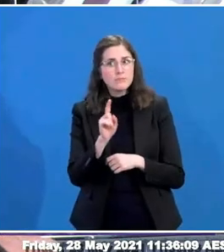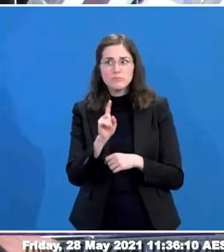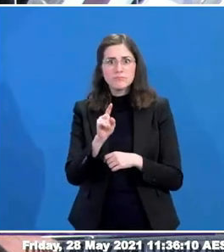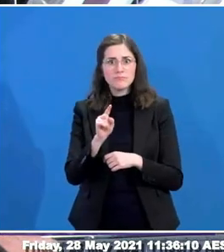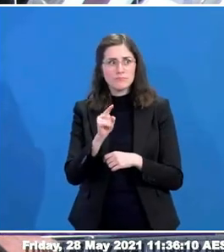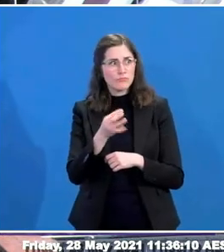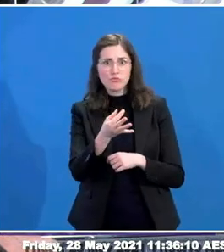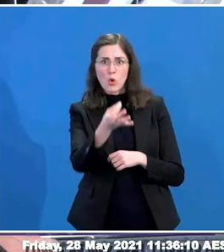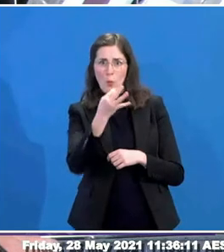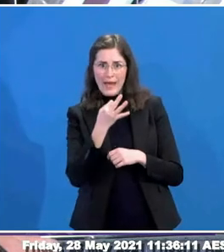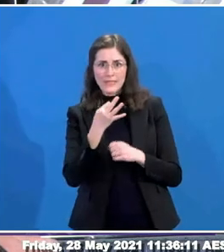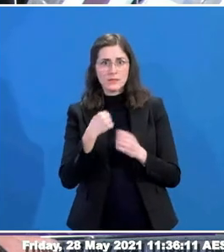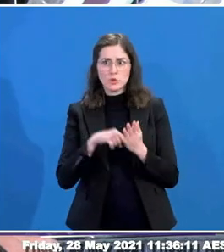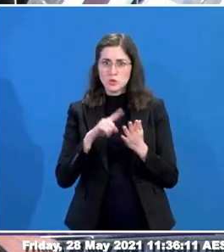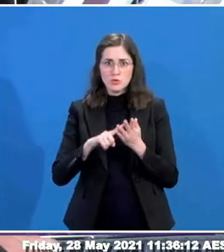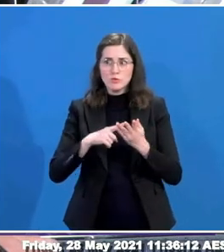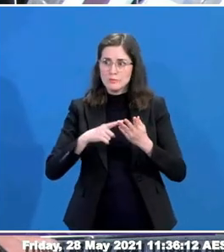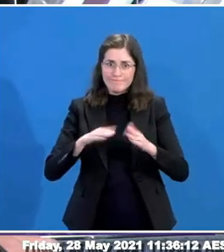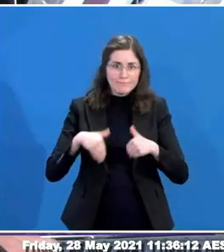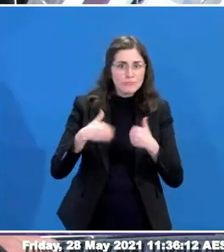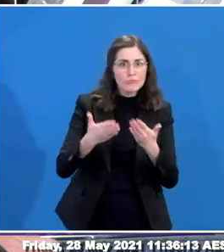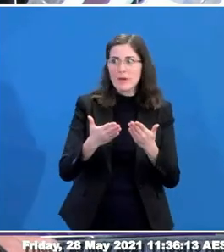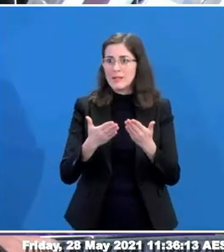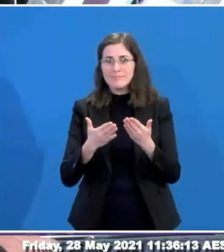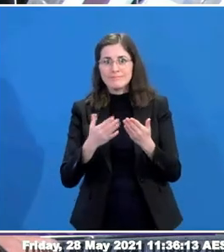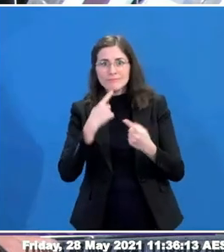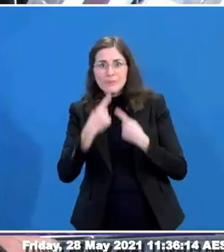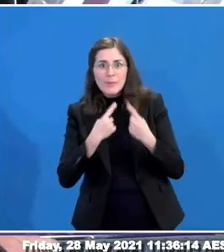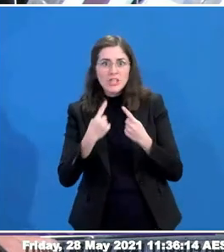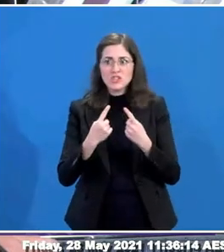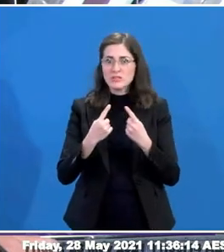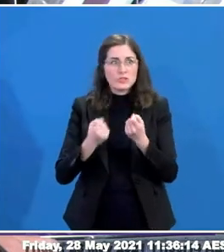description of any specific assistance and support provided by Sunnyfield to